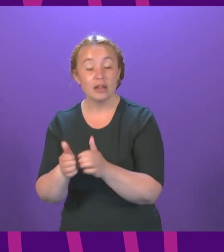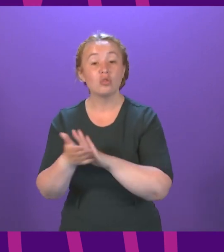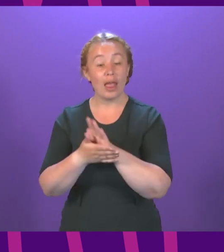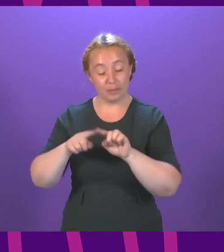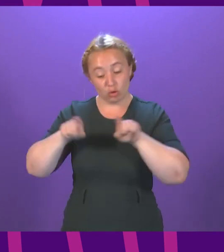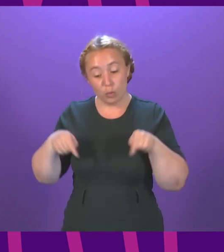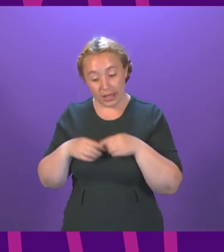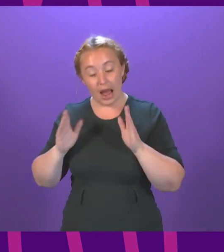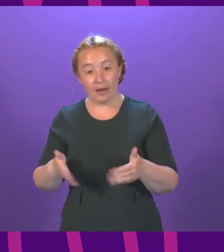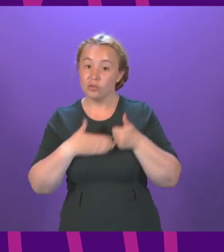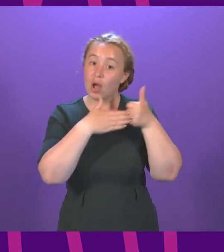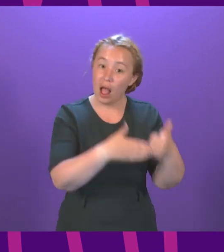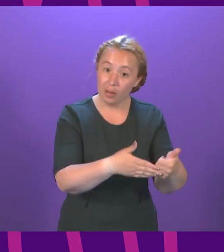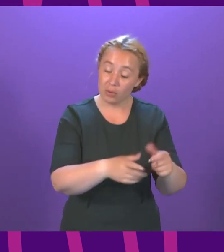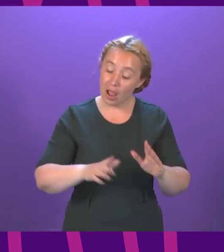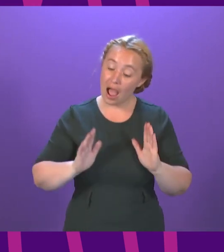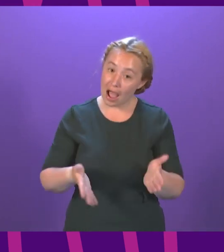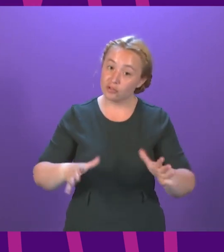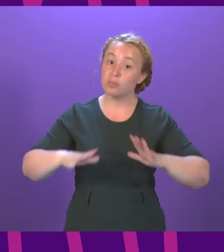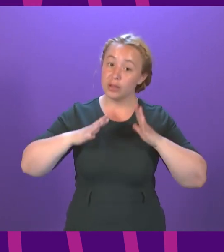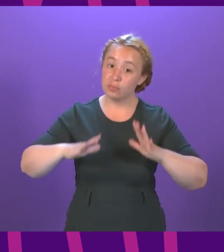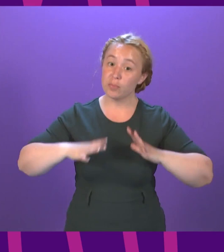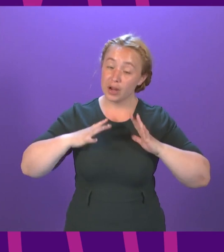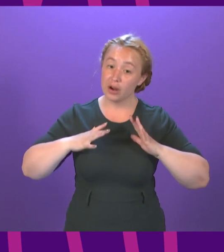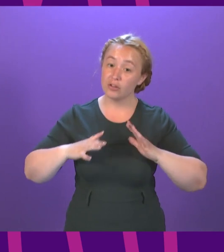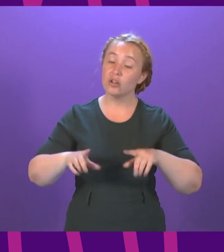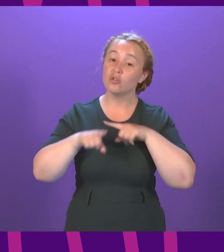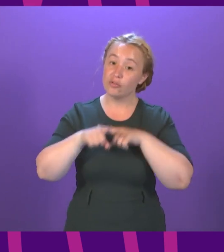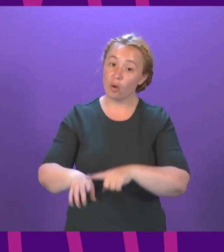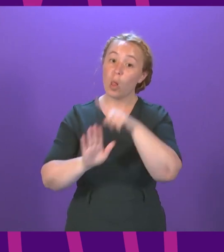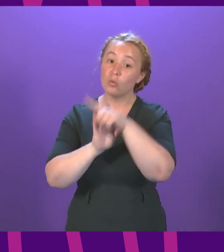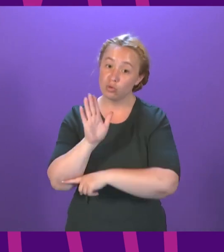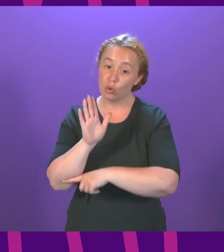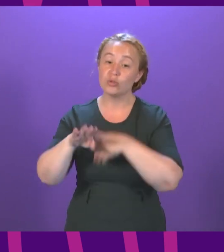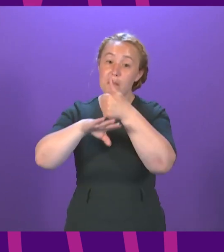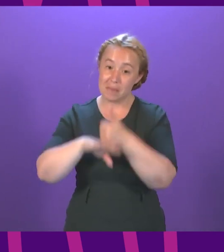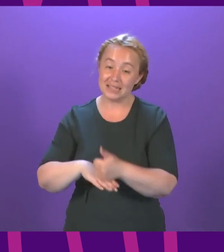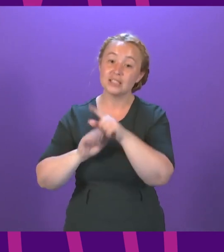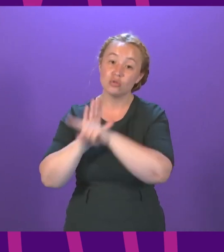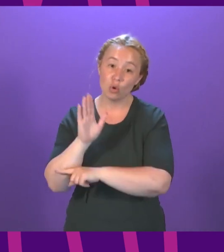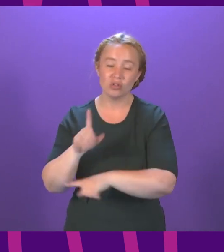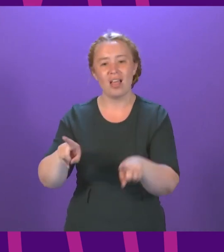mean the rest of us being prepared to comply with some baseline mitigations, such as face coverings,